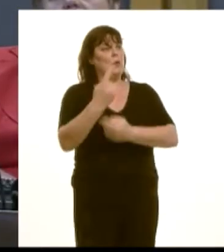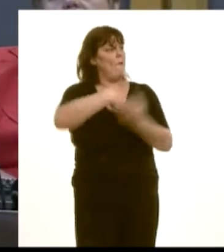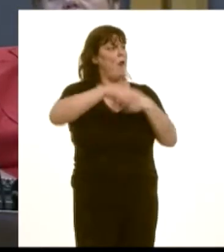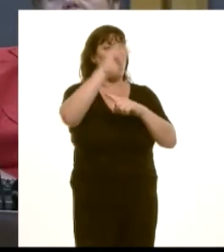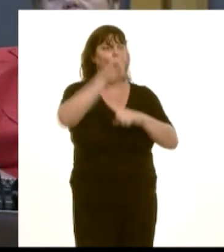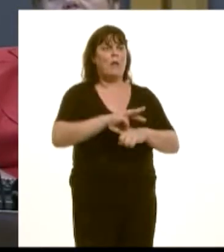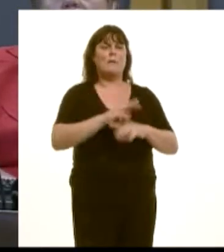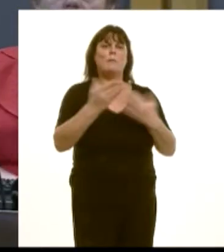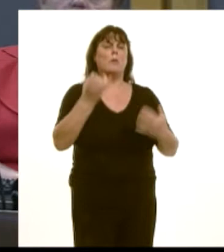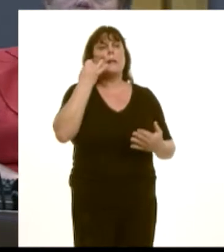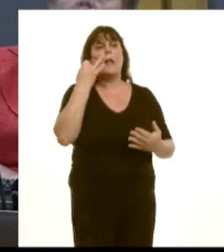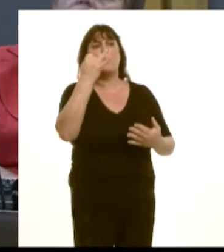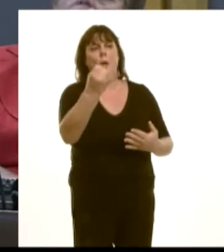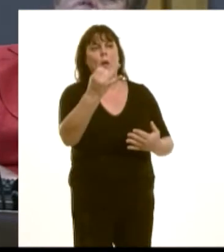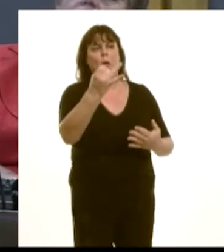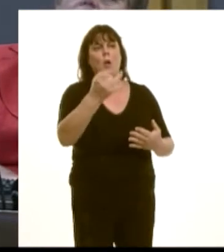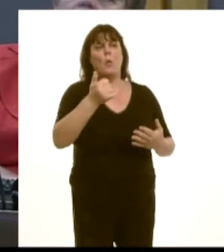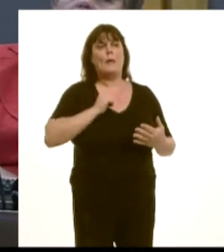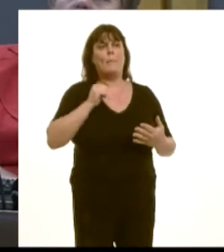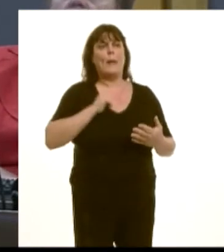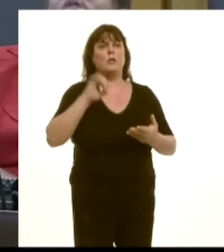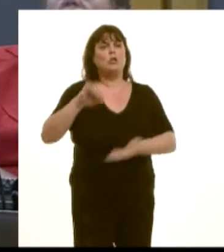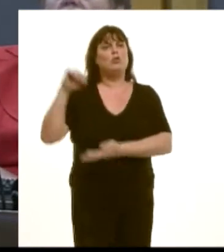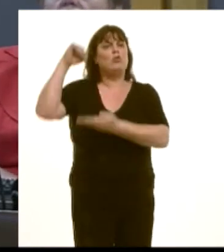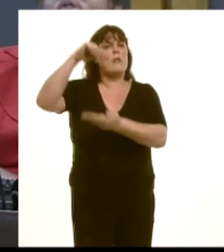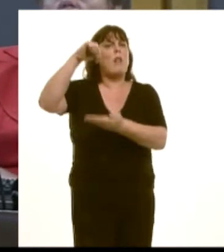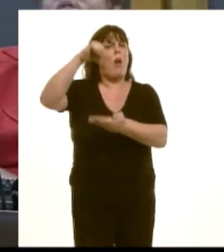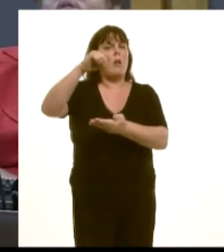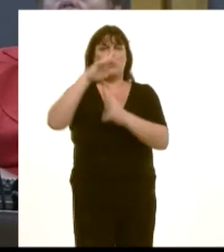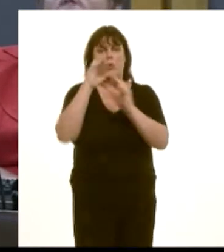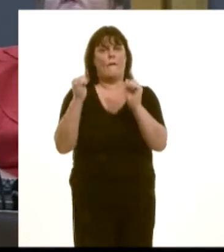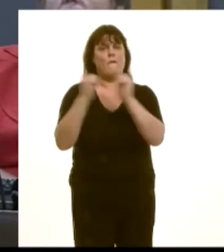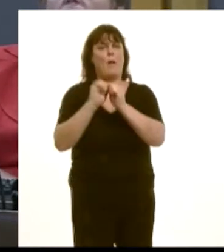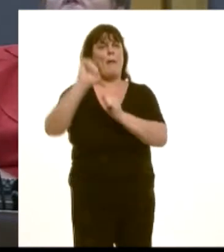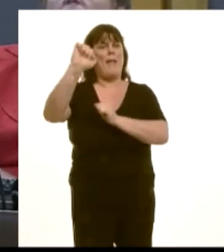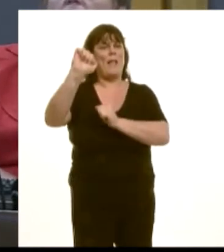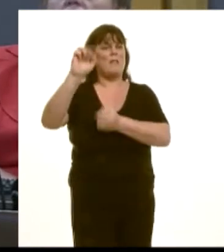First Minister, we can expect the Chancellor to confirm his austerity agenda during the